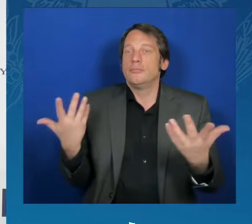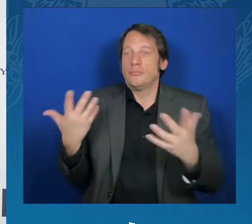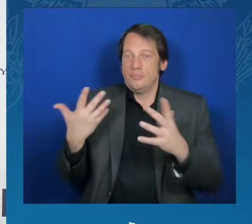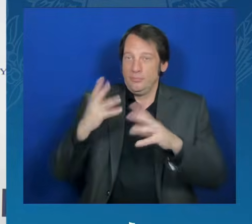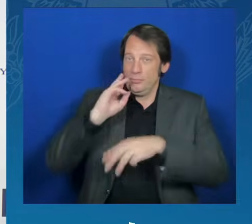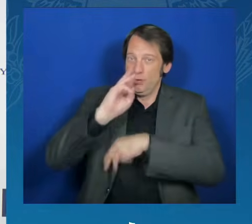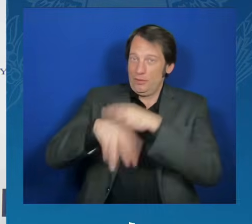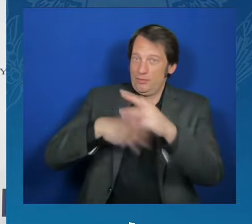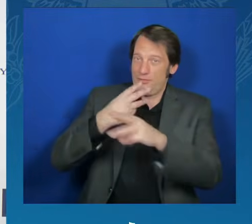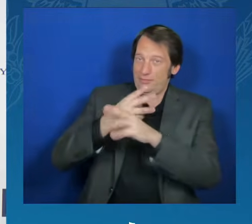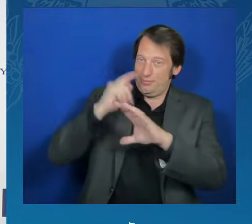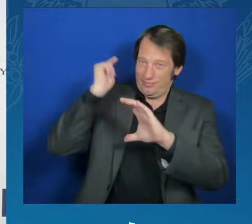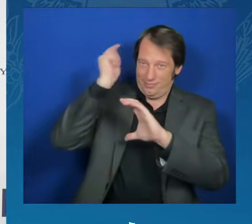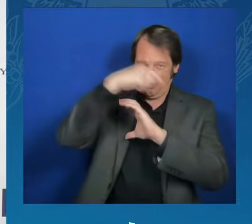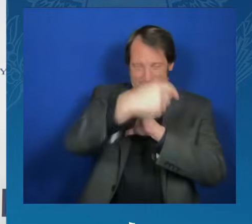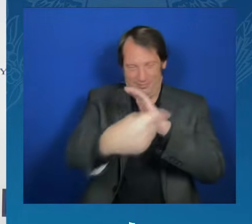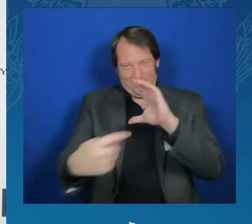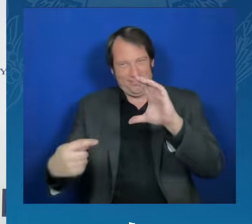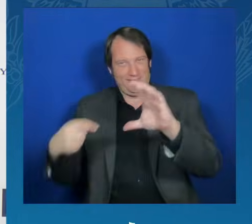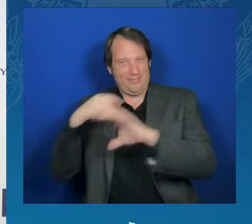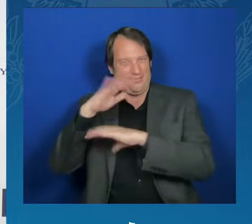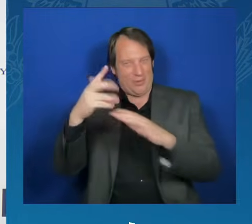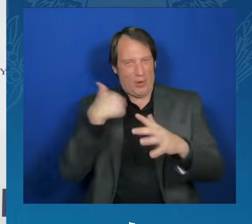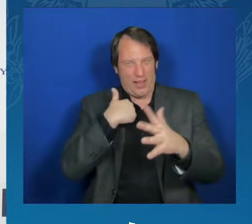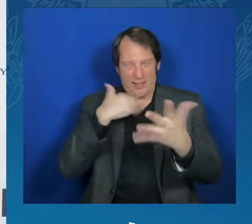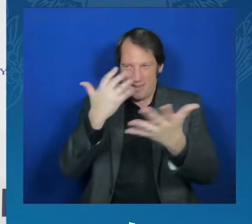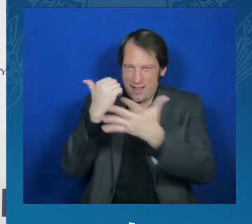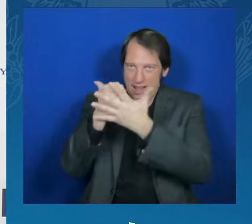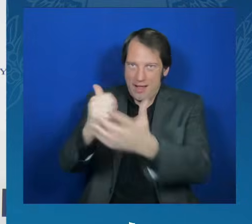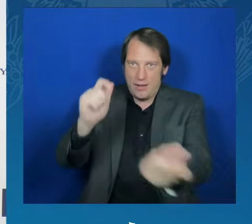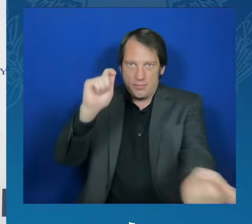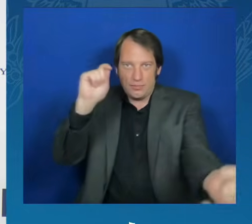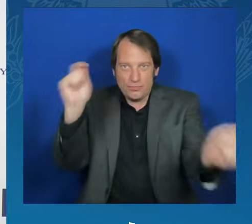But ultimately, I do believe none of the gains